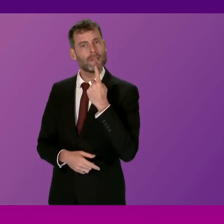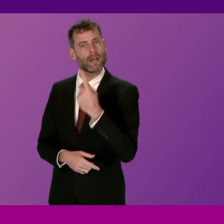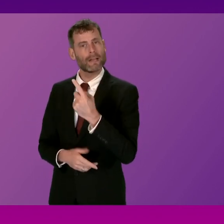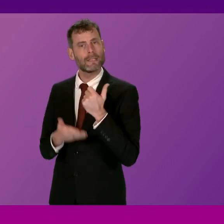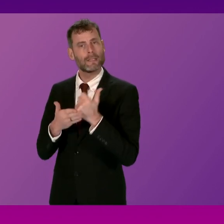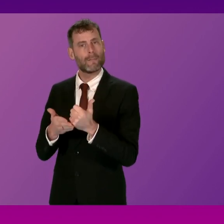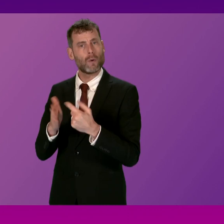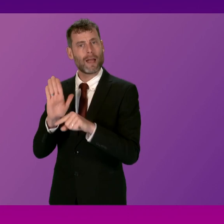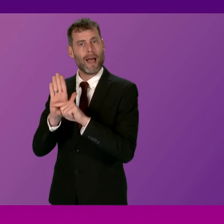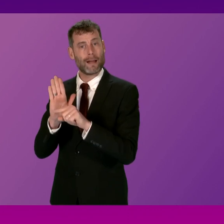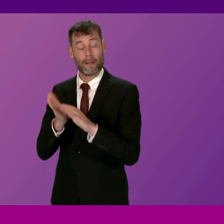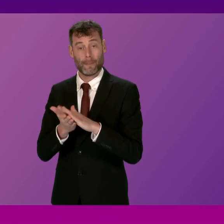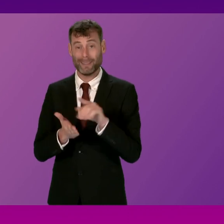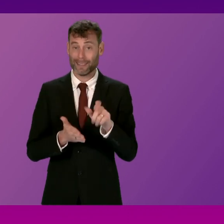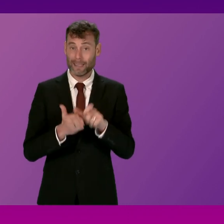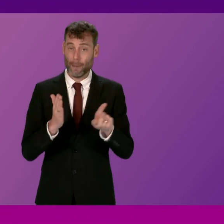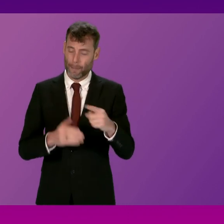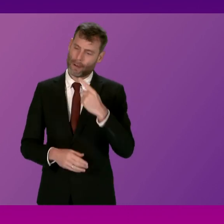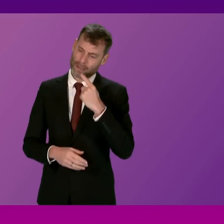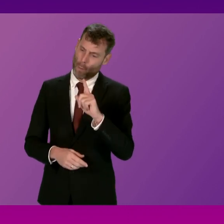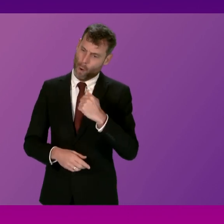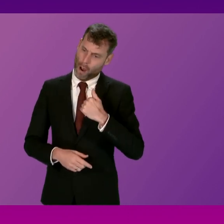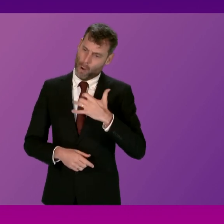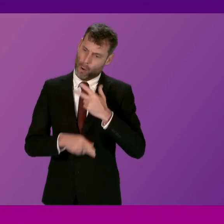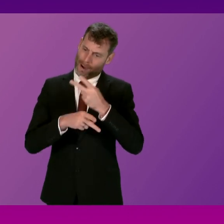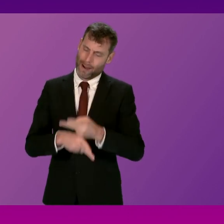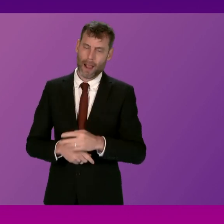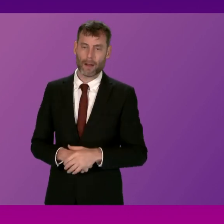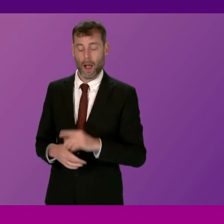gave us a right to direct our own care; reopening the independent living fund, although that